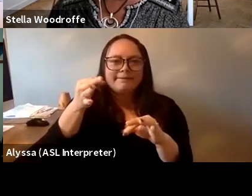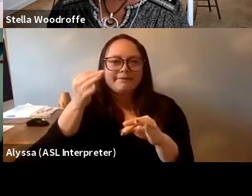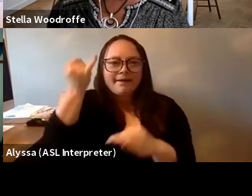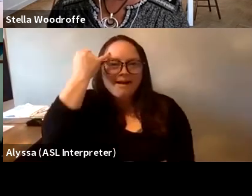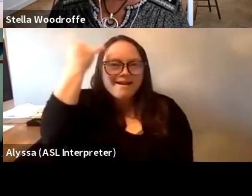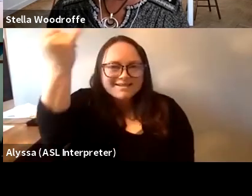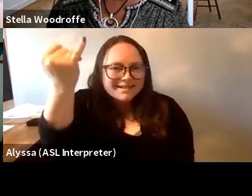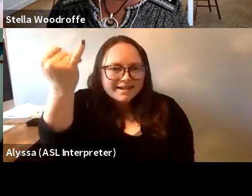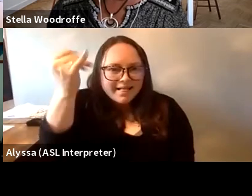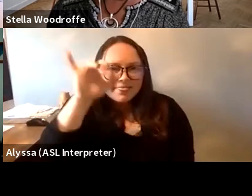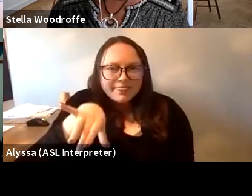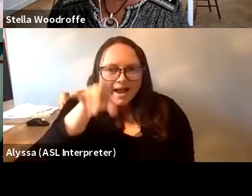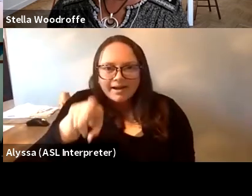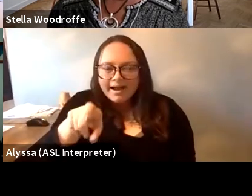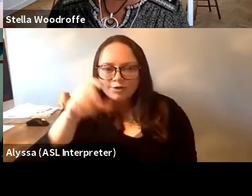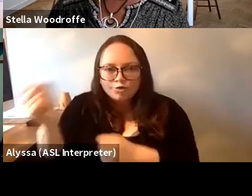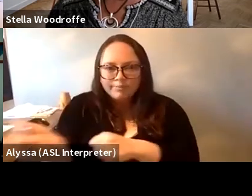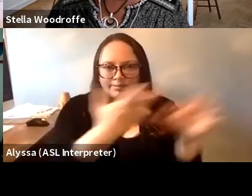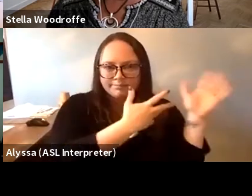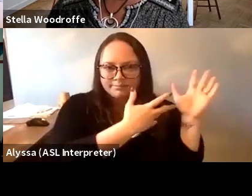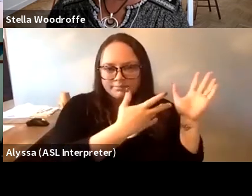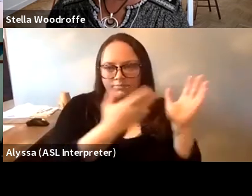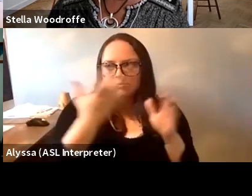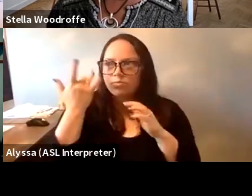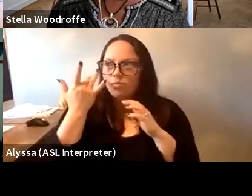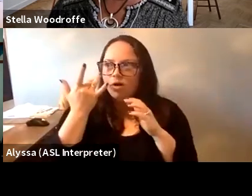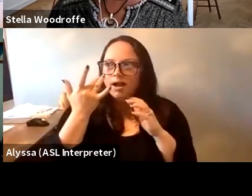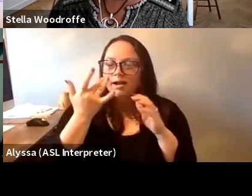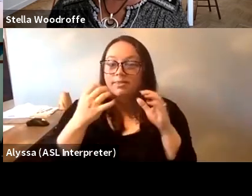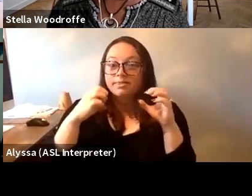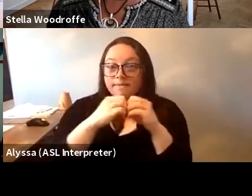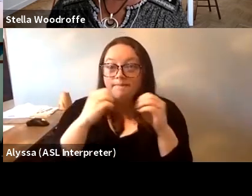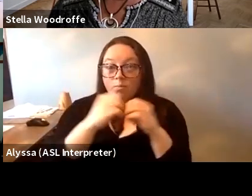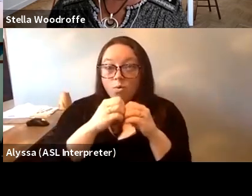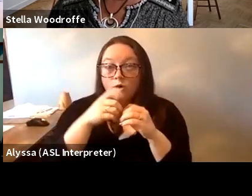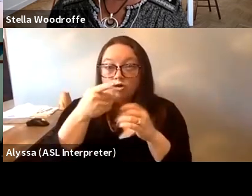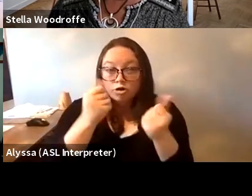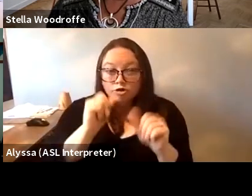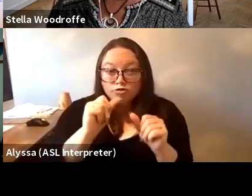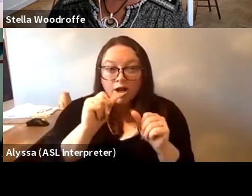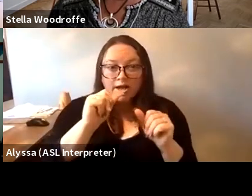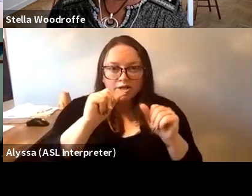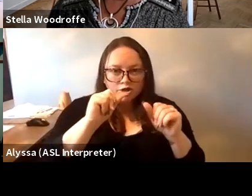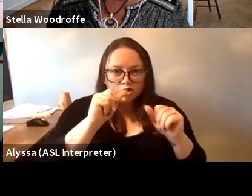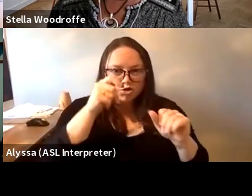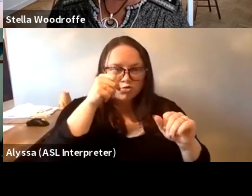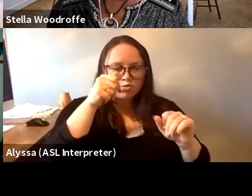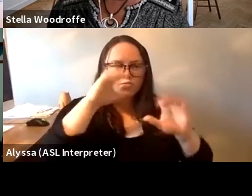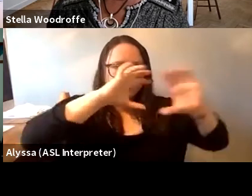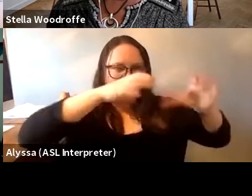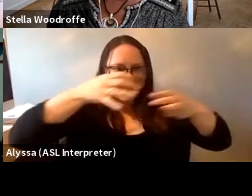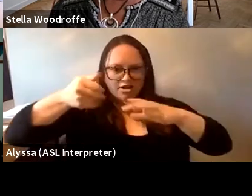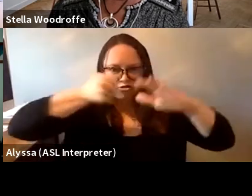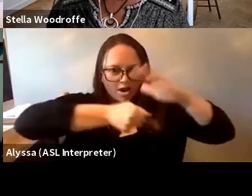categorize people, the more you're unwilling to see them for who they are. And so I think one of the biggest problems is just